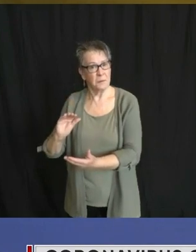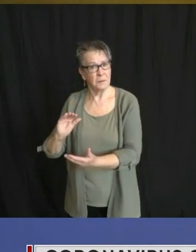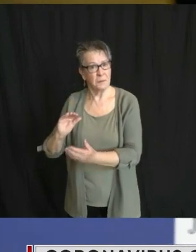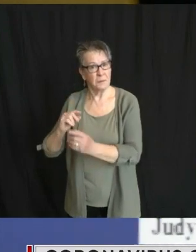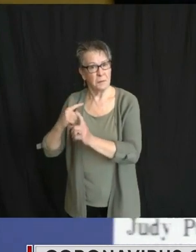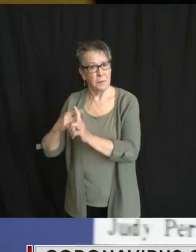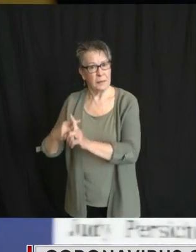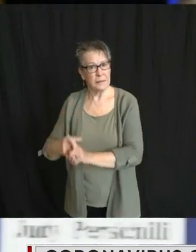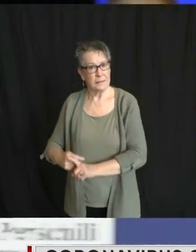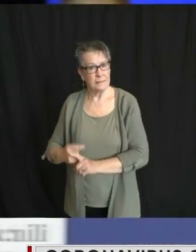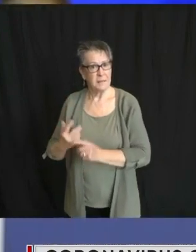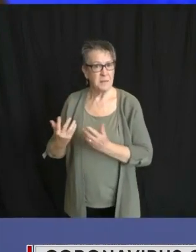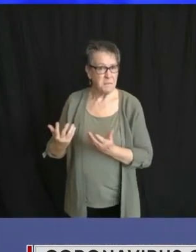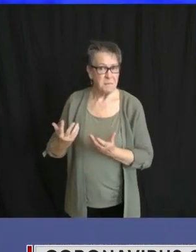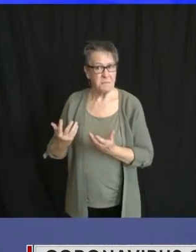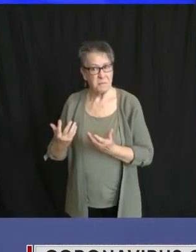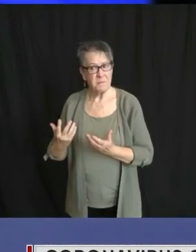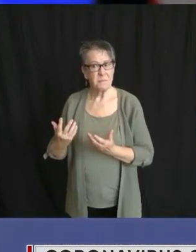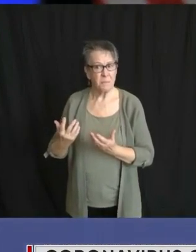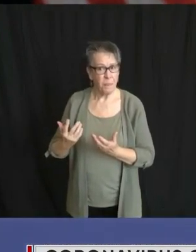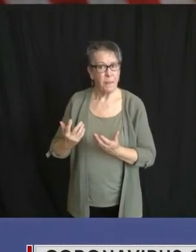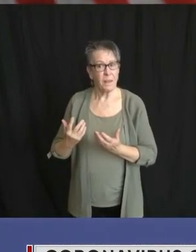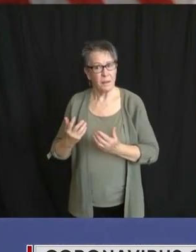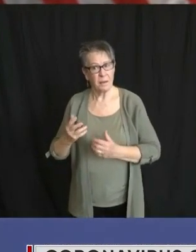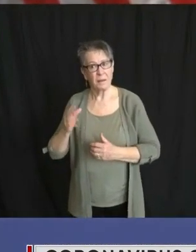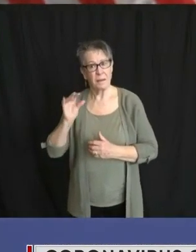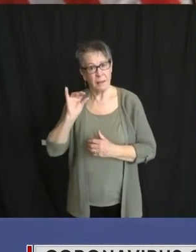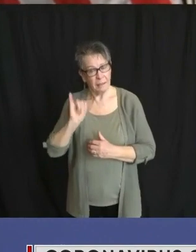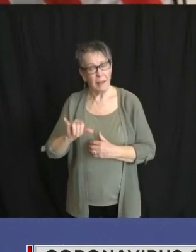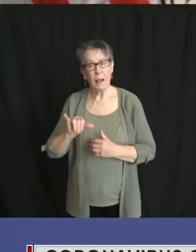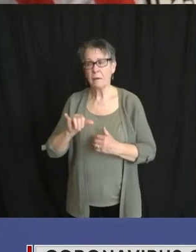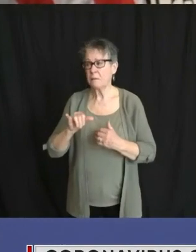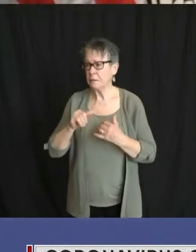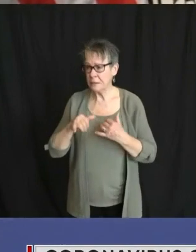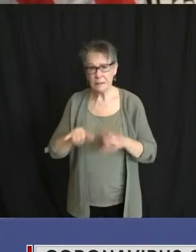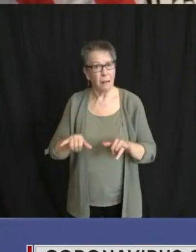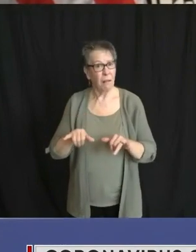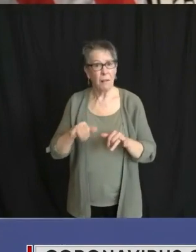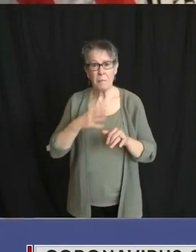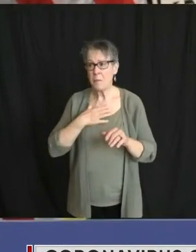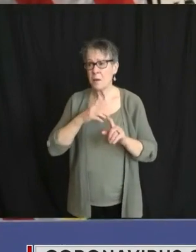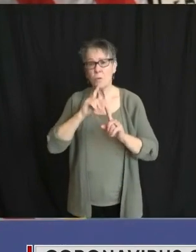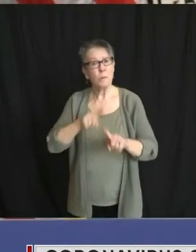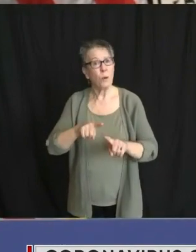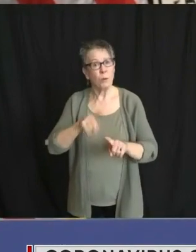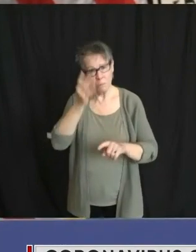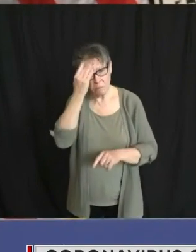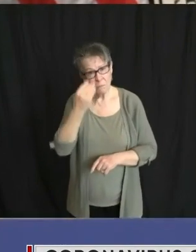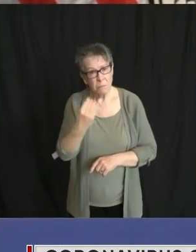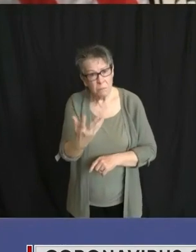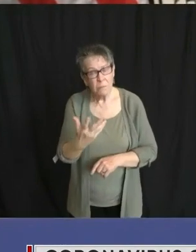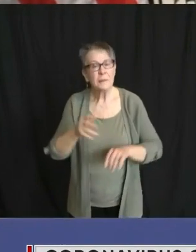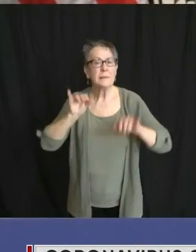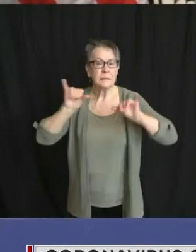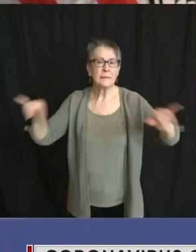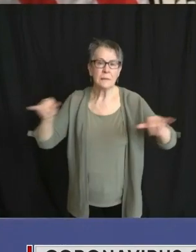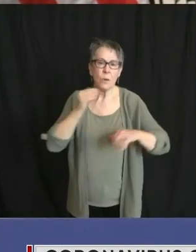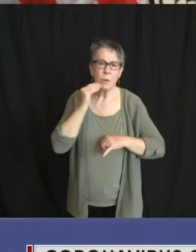. THAT CONCLUDES MY DAILY REPORT. STAY CONNECTED, STAY SAFE, STAY HEALTHY.